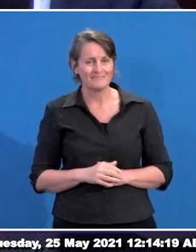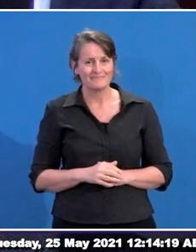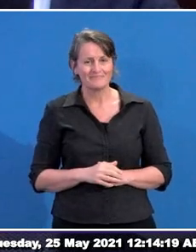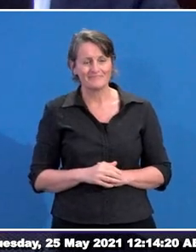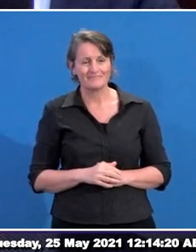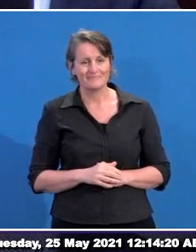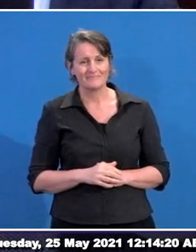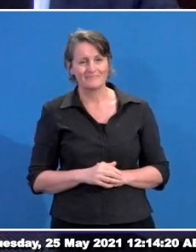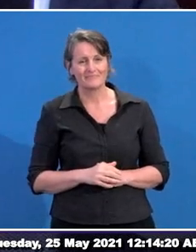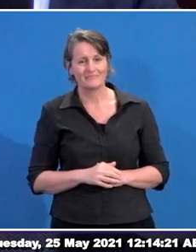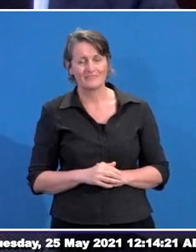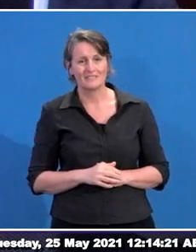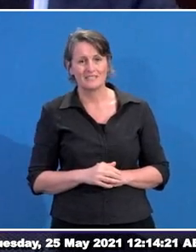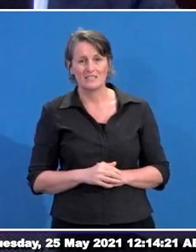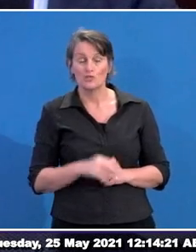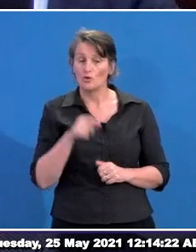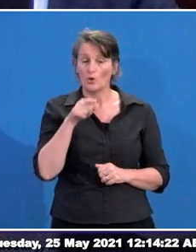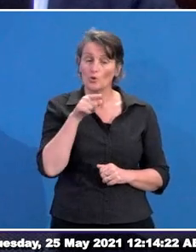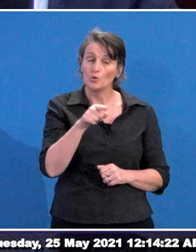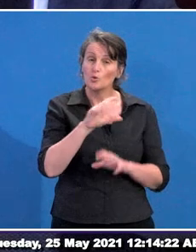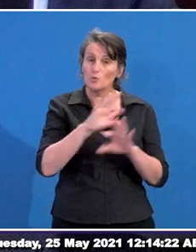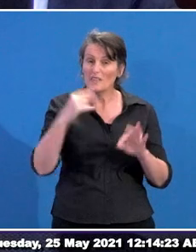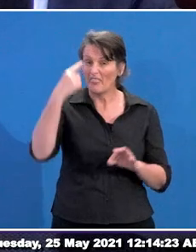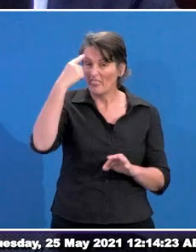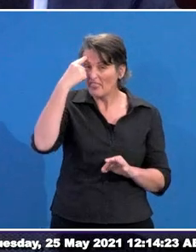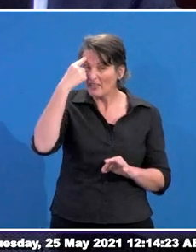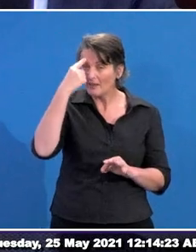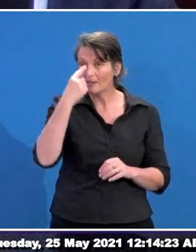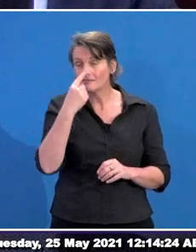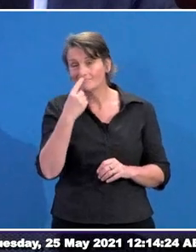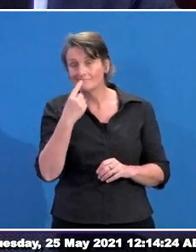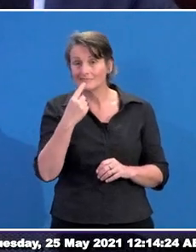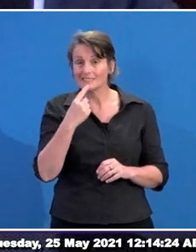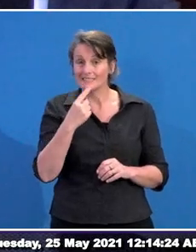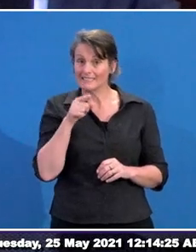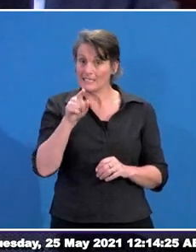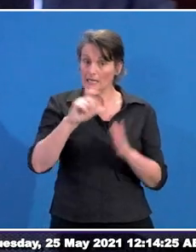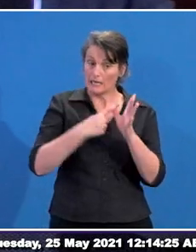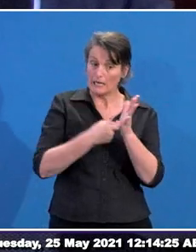that you didn't think it was going to be possible for him to live at home. No.